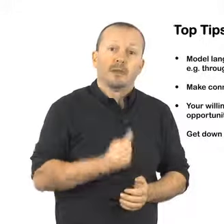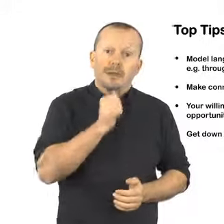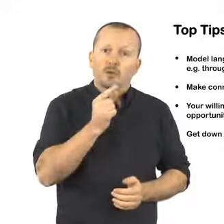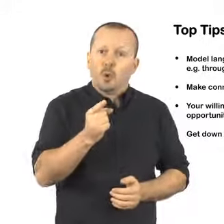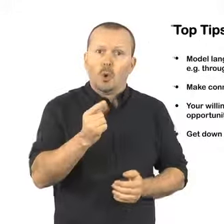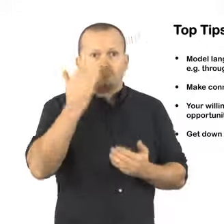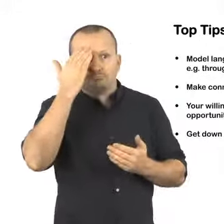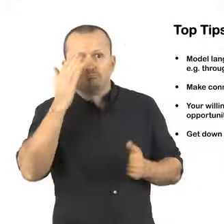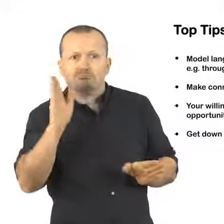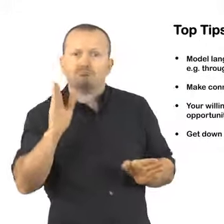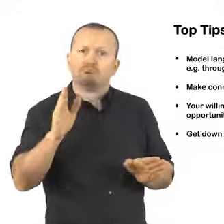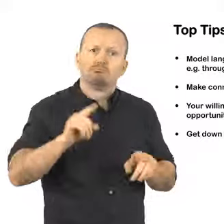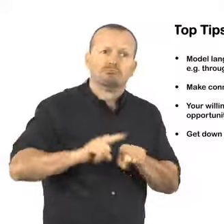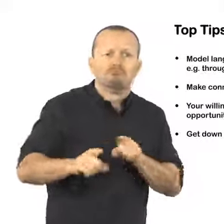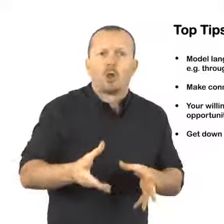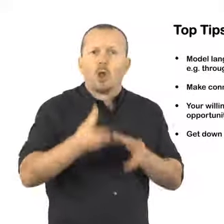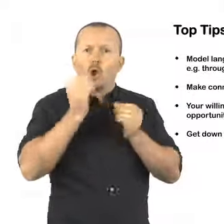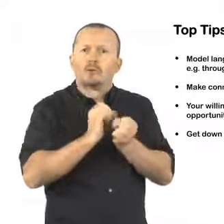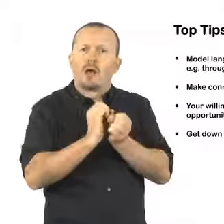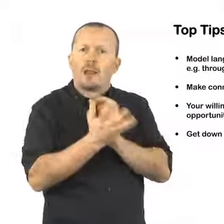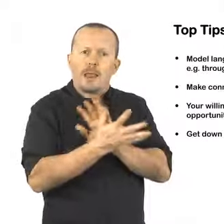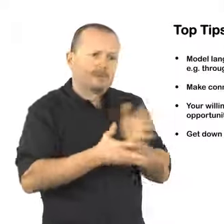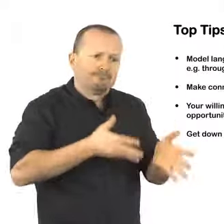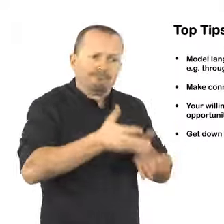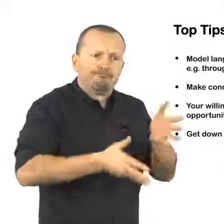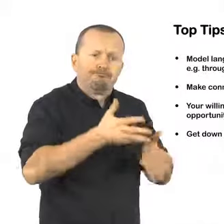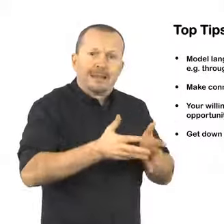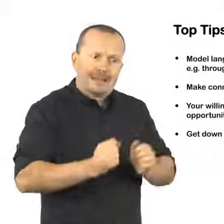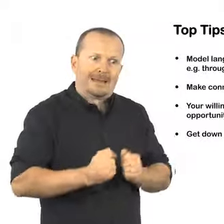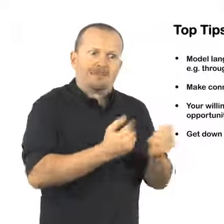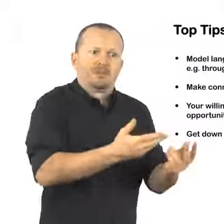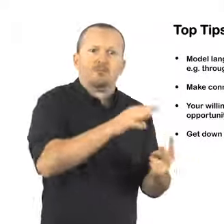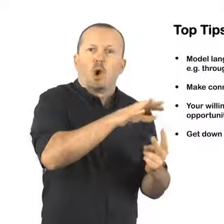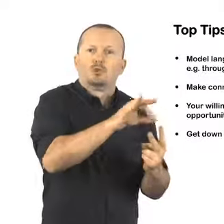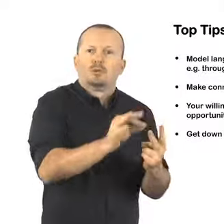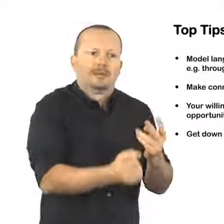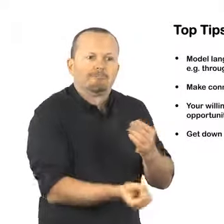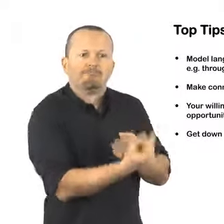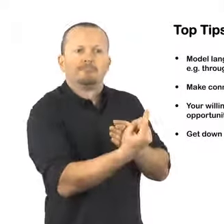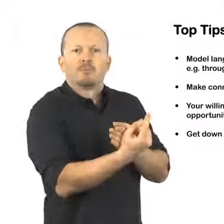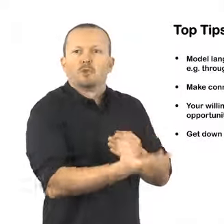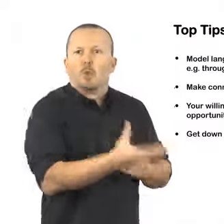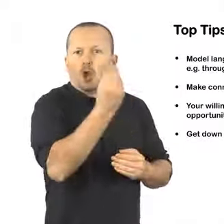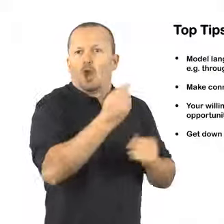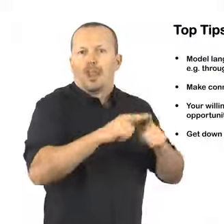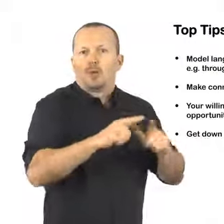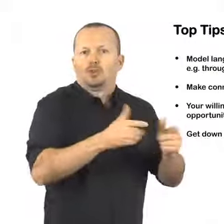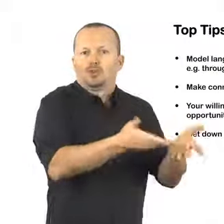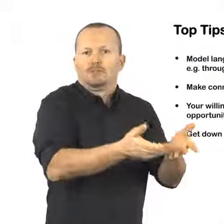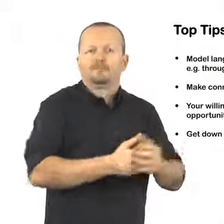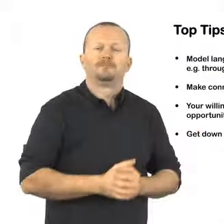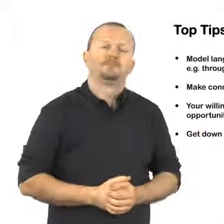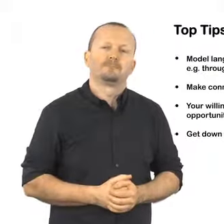Your willingness to learn and support NZSL creates opportunities for using language.